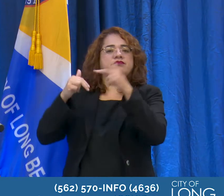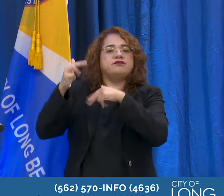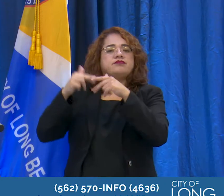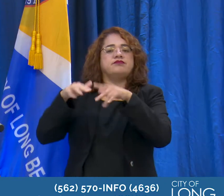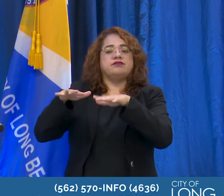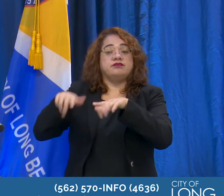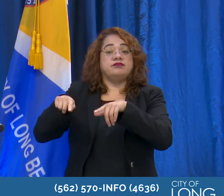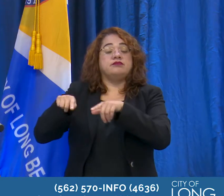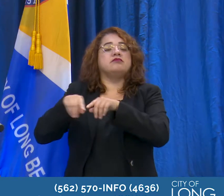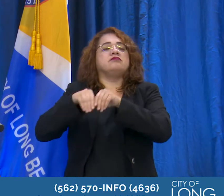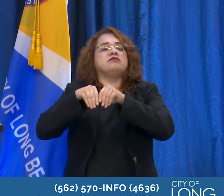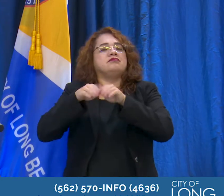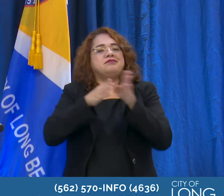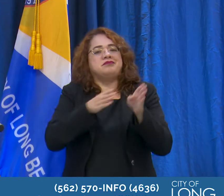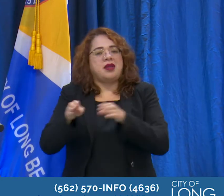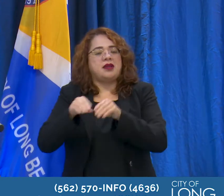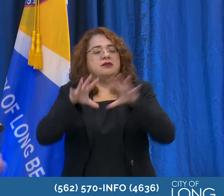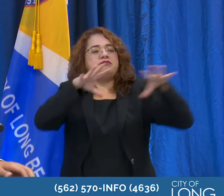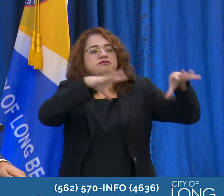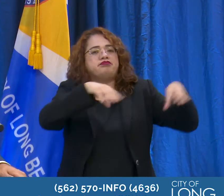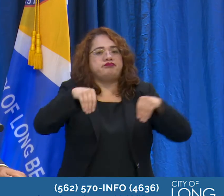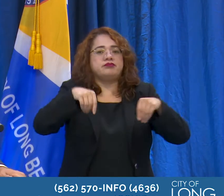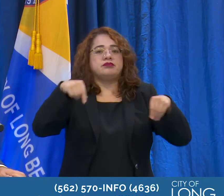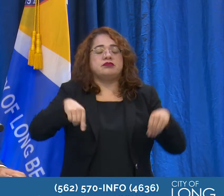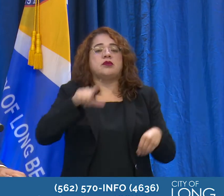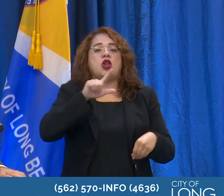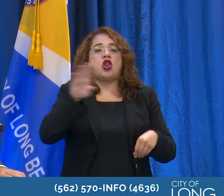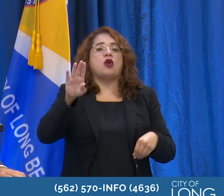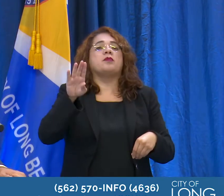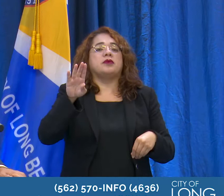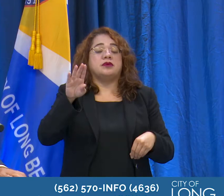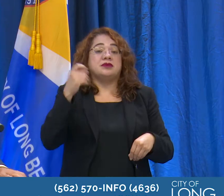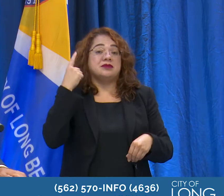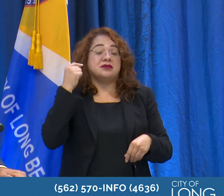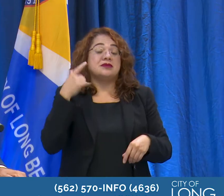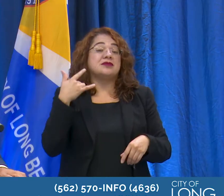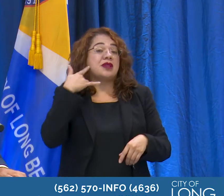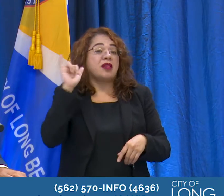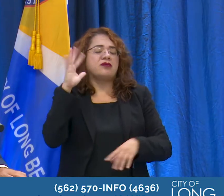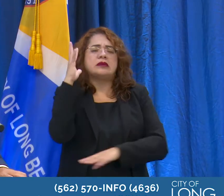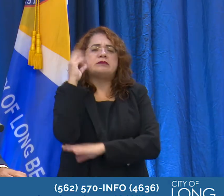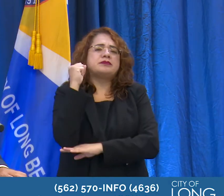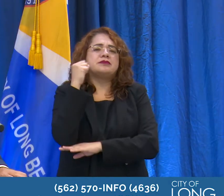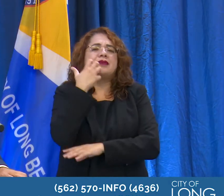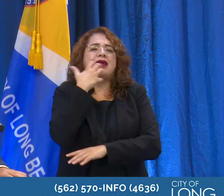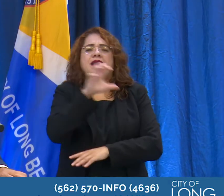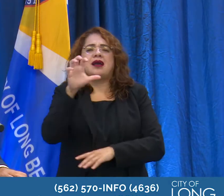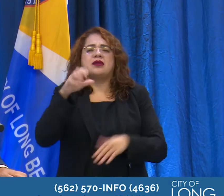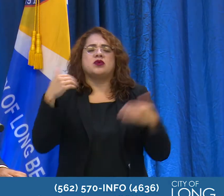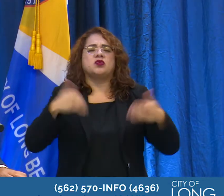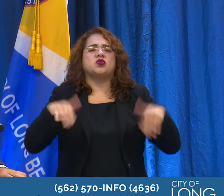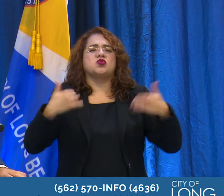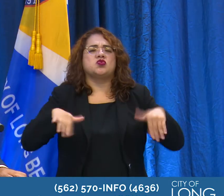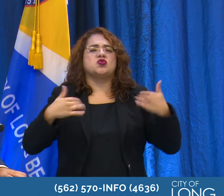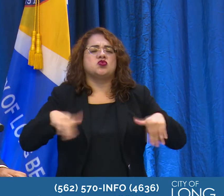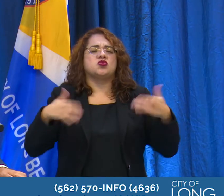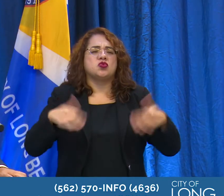city. We have record-breaking heat happening in California as well as a strain on our energy